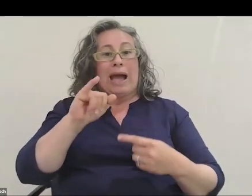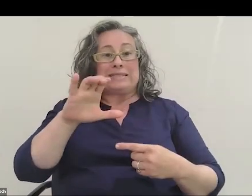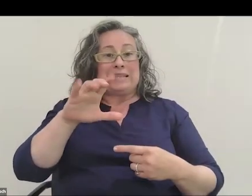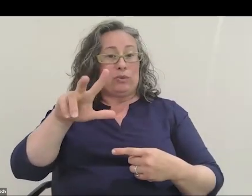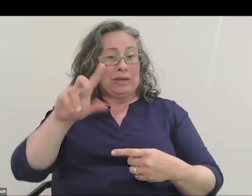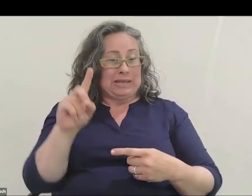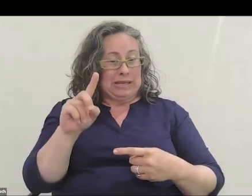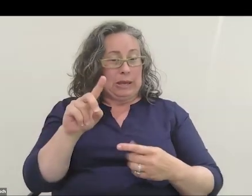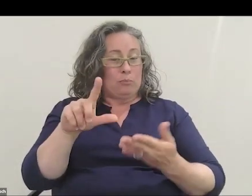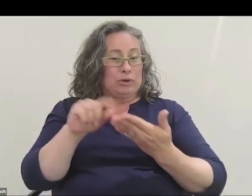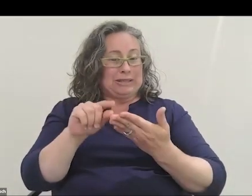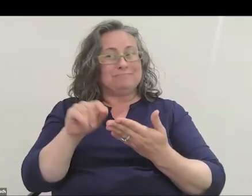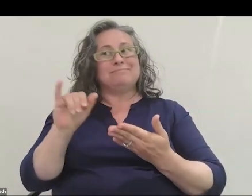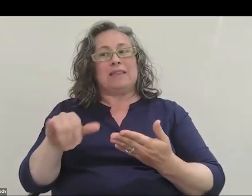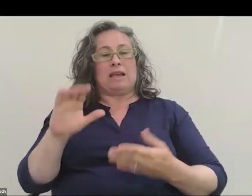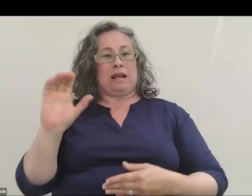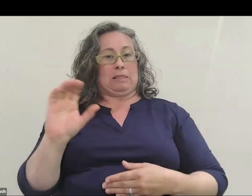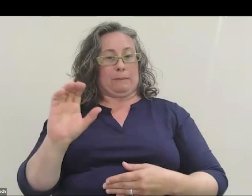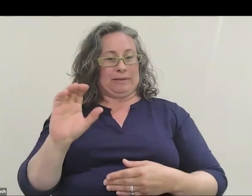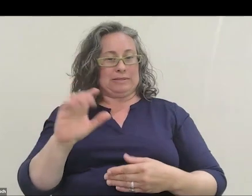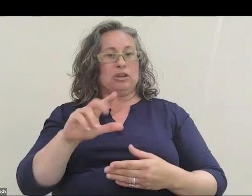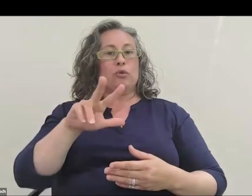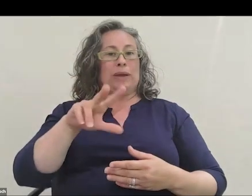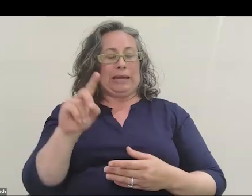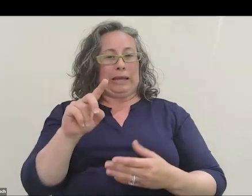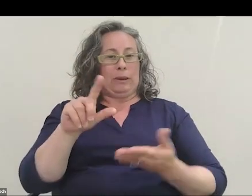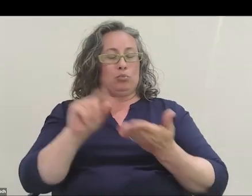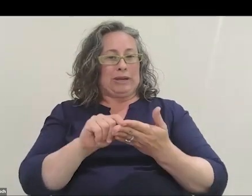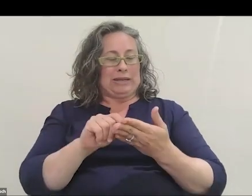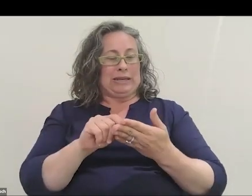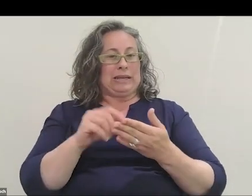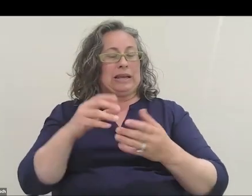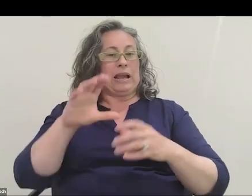That is a Columbus 3D printing company that makes filaments, printers, and models.